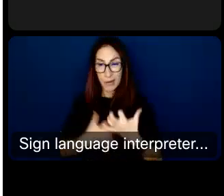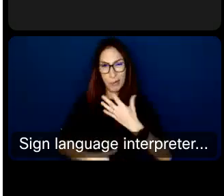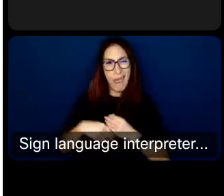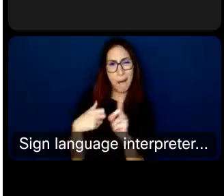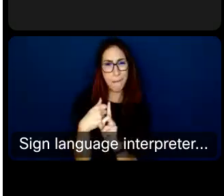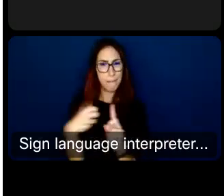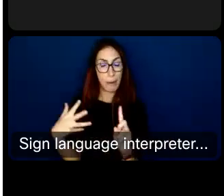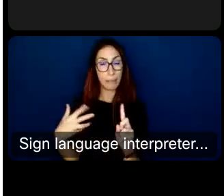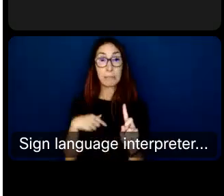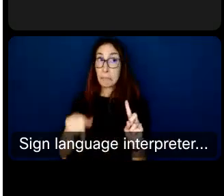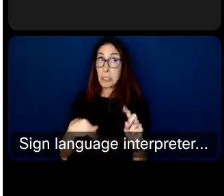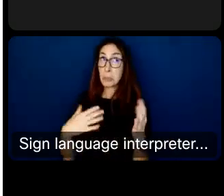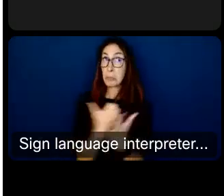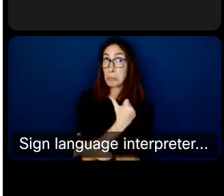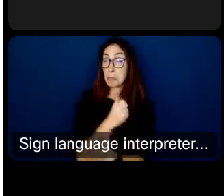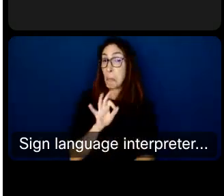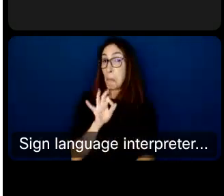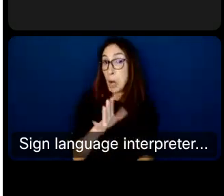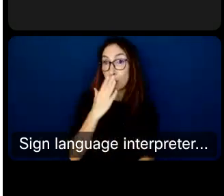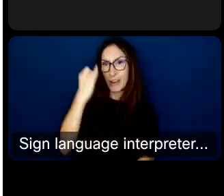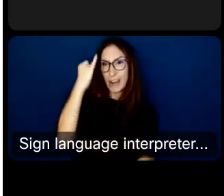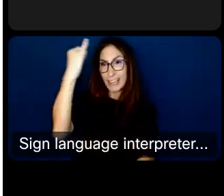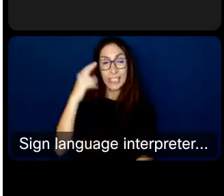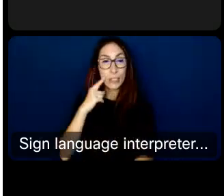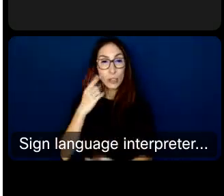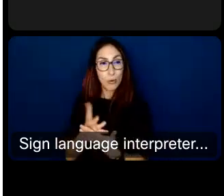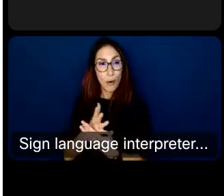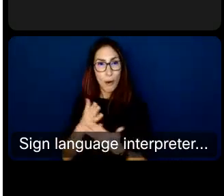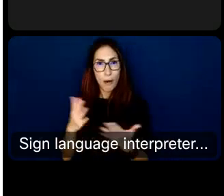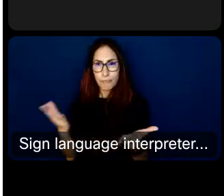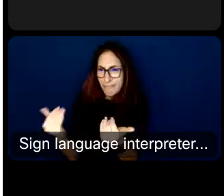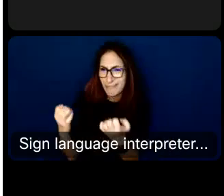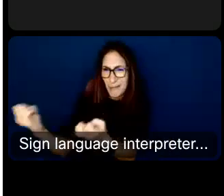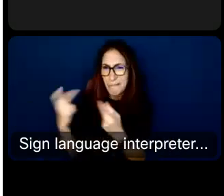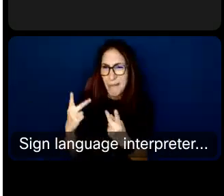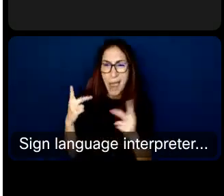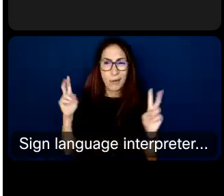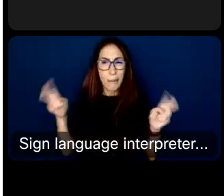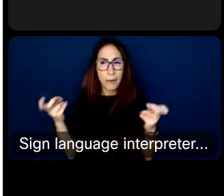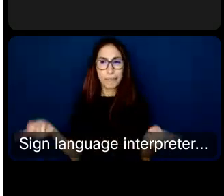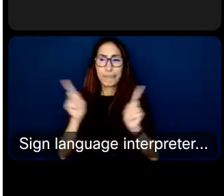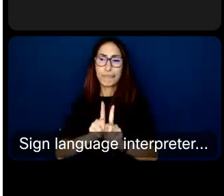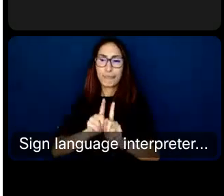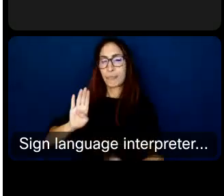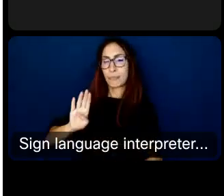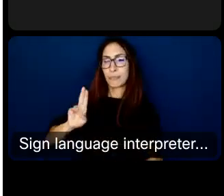bringing back buddy programs. In the 1980s and 1990s, a lot of